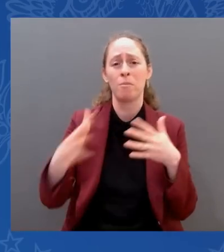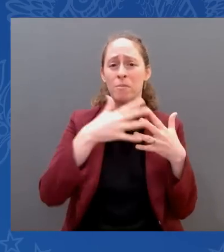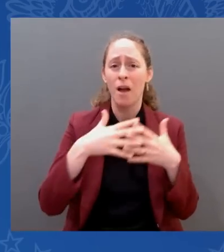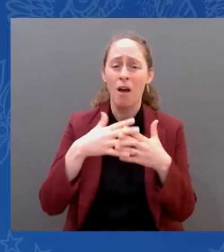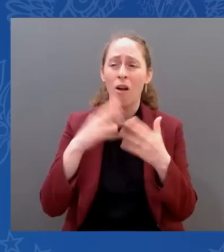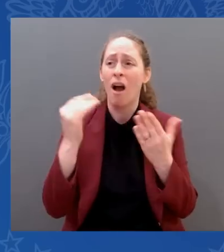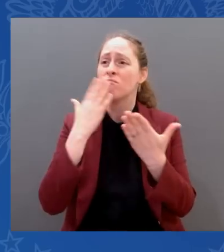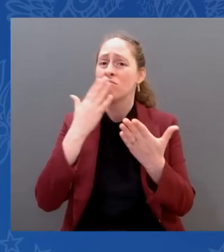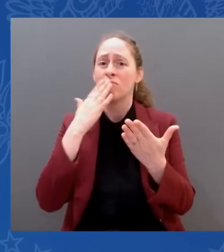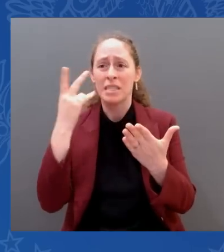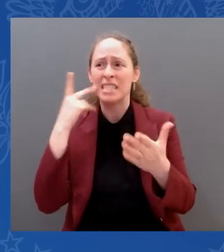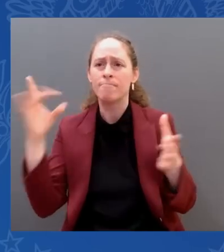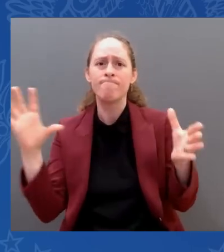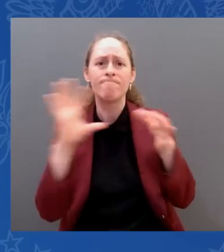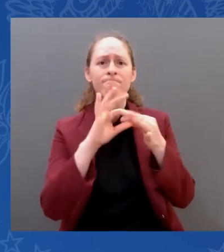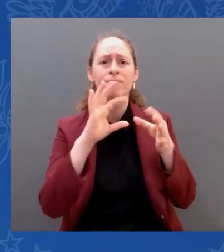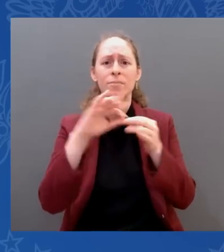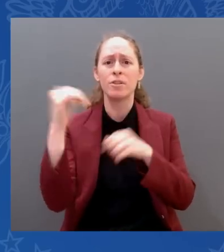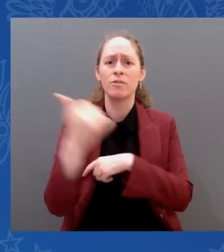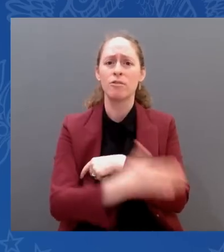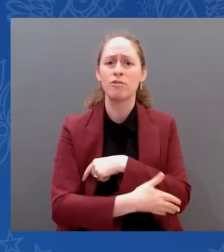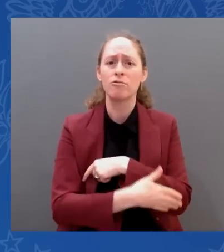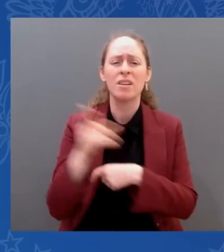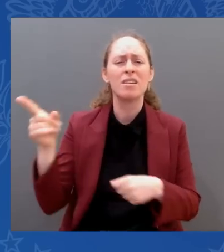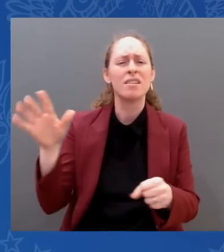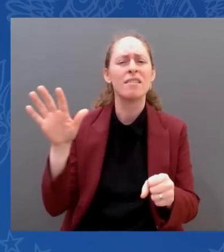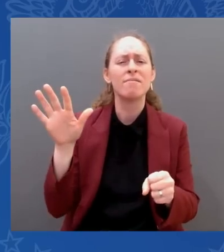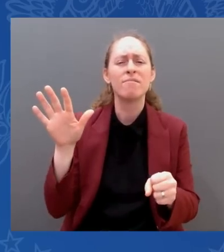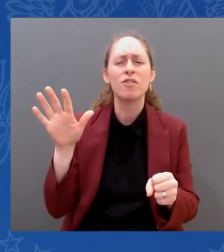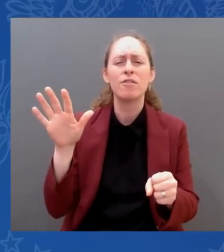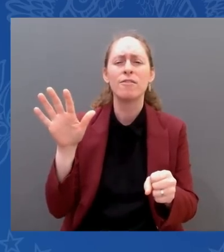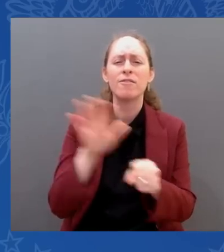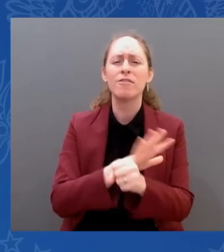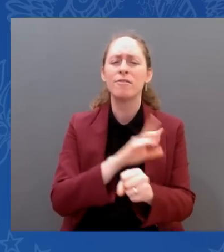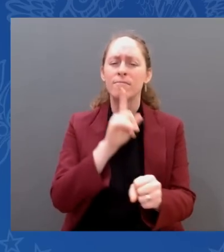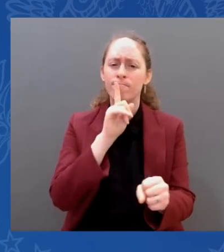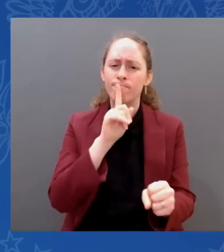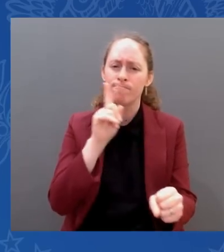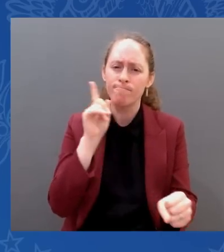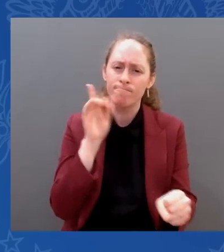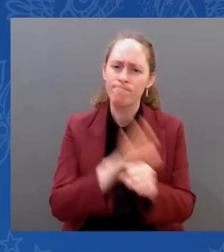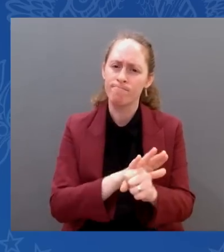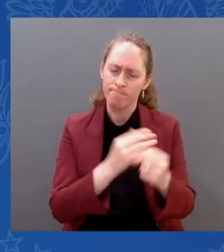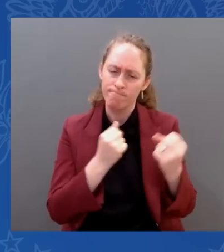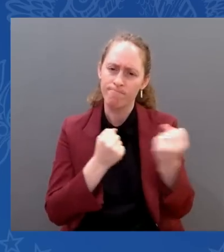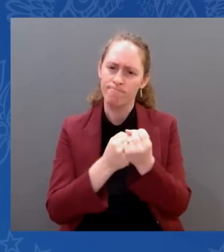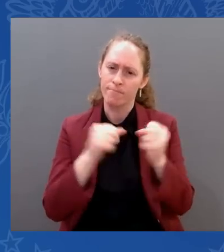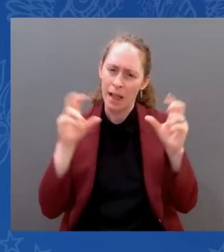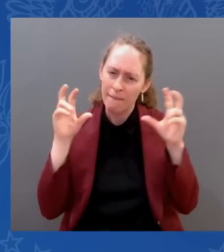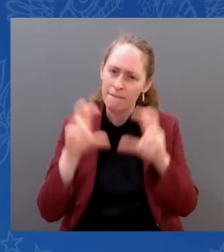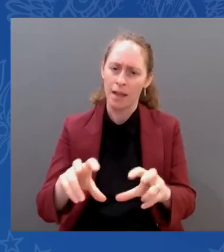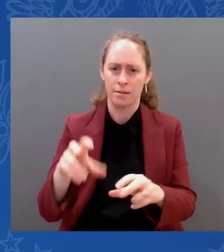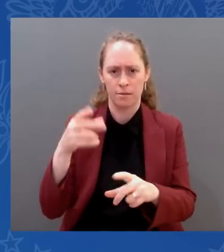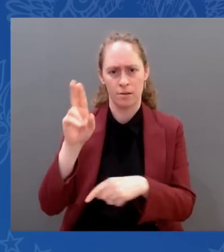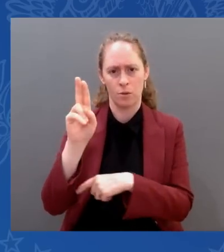within the economy and for upholding justice and democracy at every opportunity.